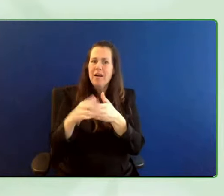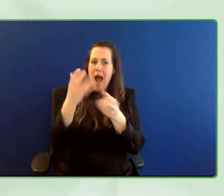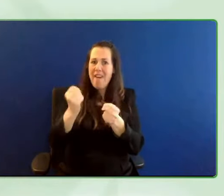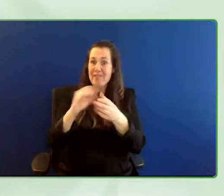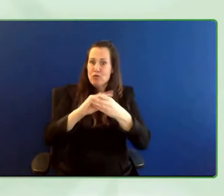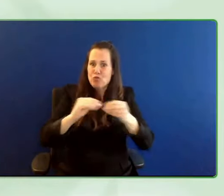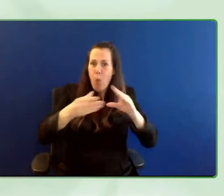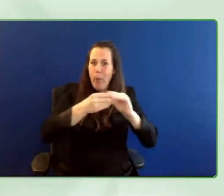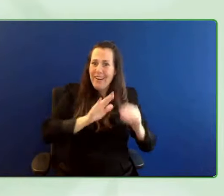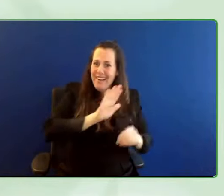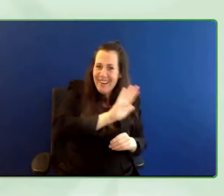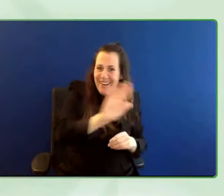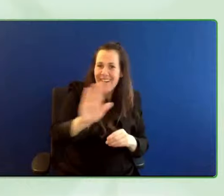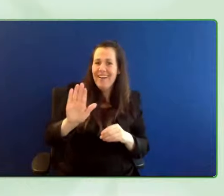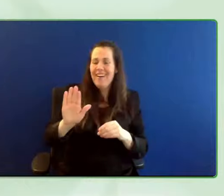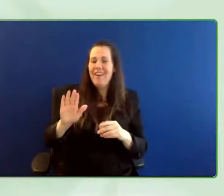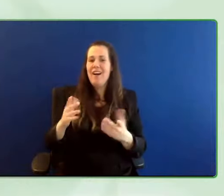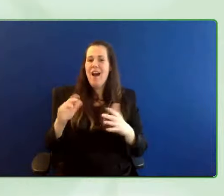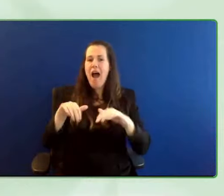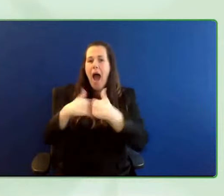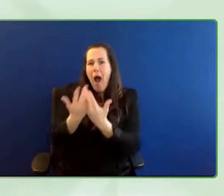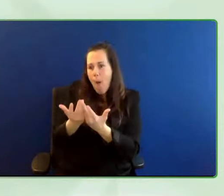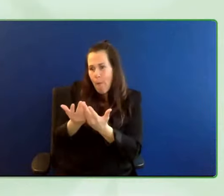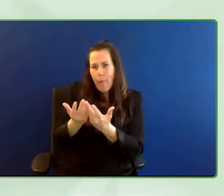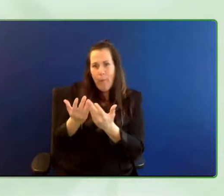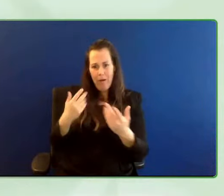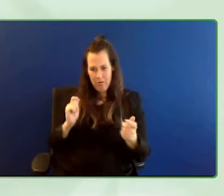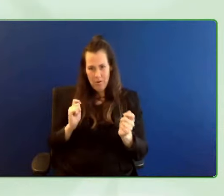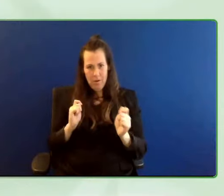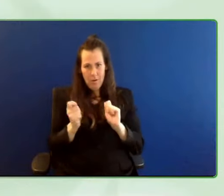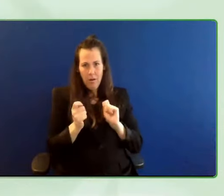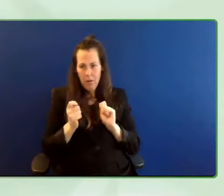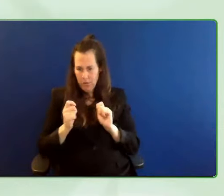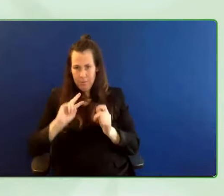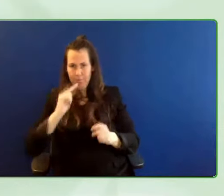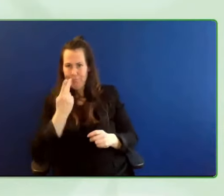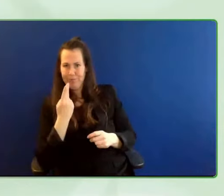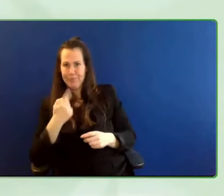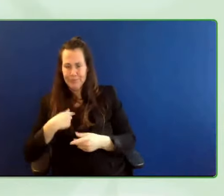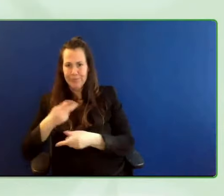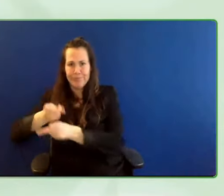more skills and have validation of the skills that they have and that grow within them as